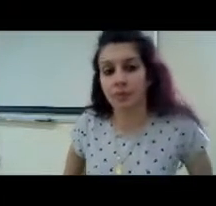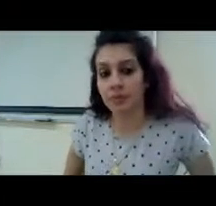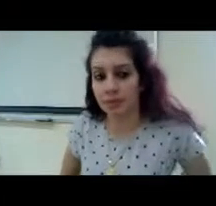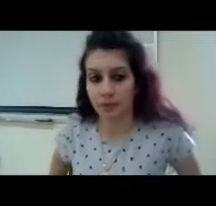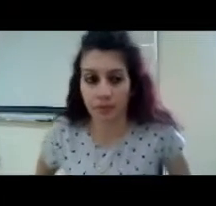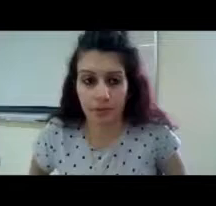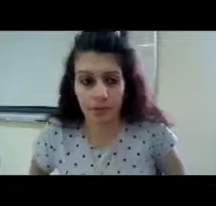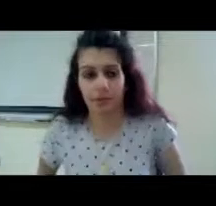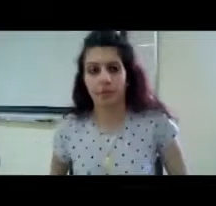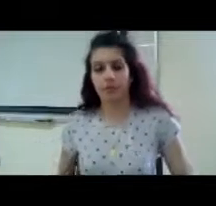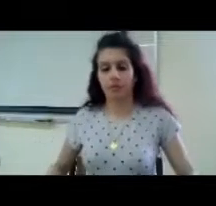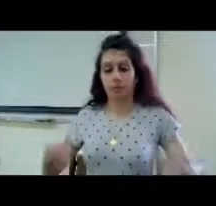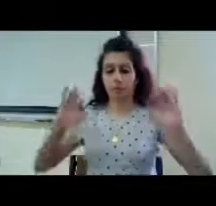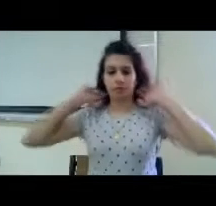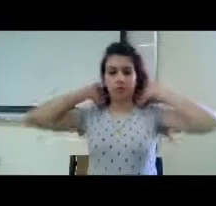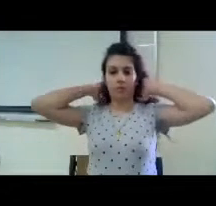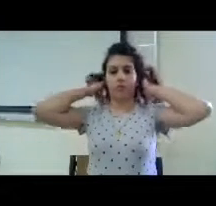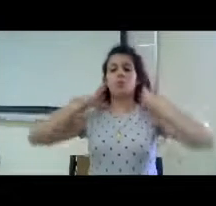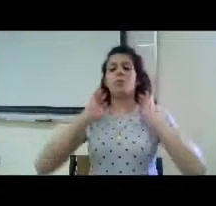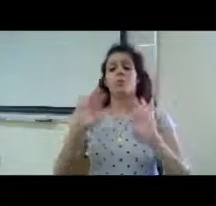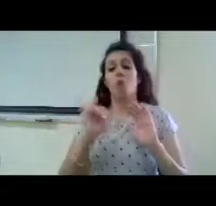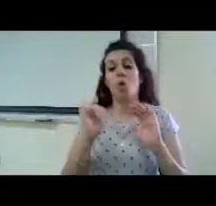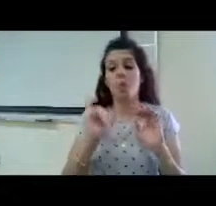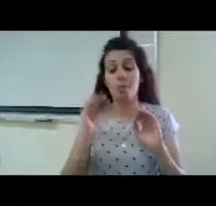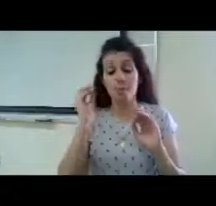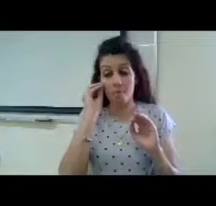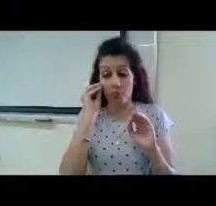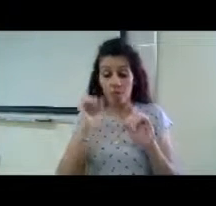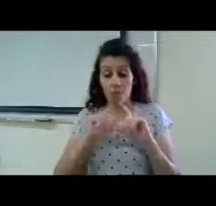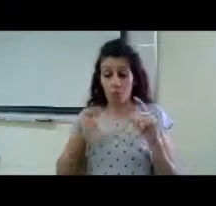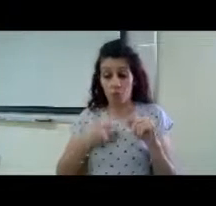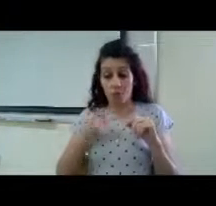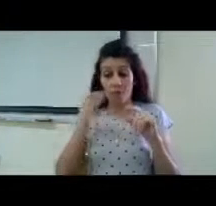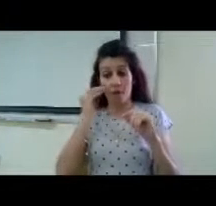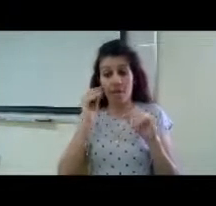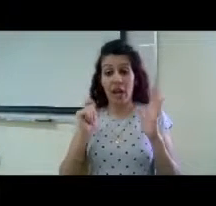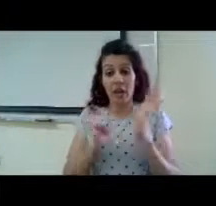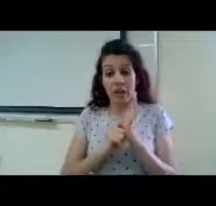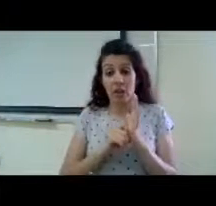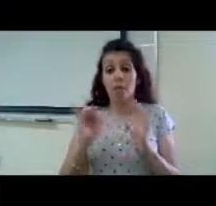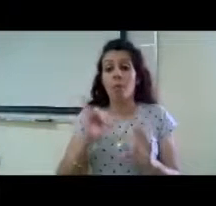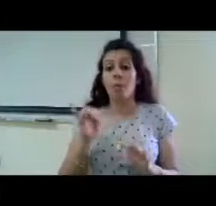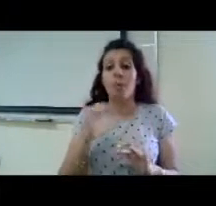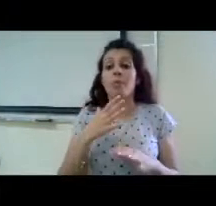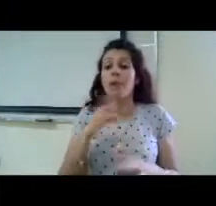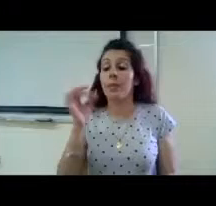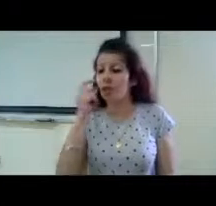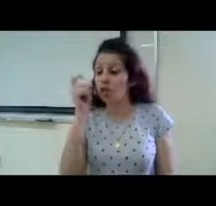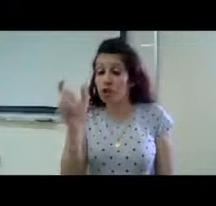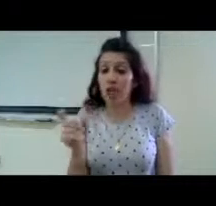safe the inclusive accessible digital learning and resources ensuring teachers